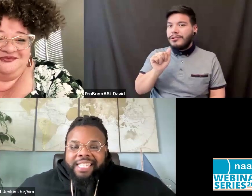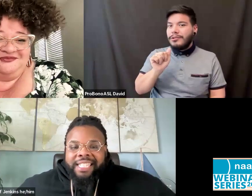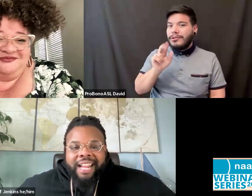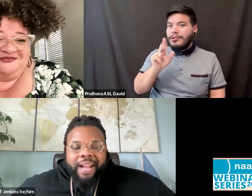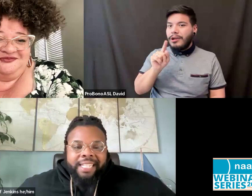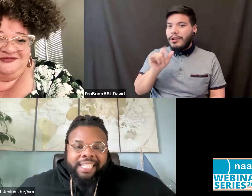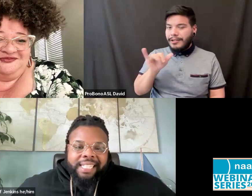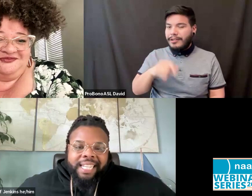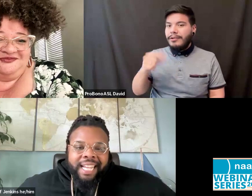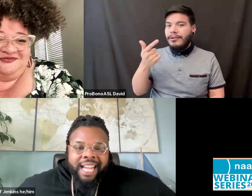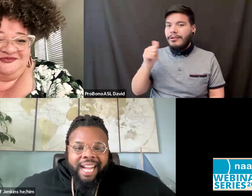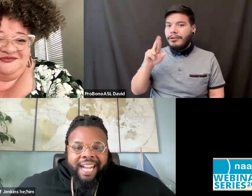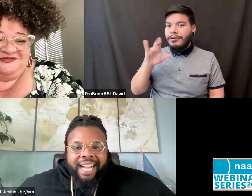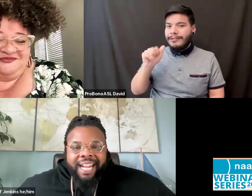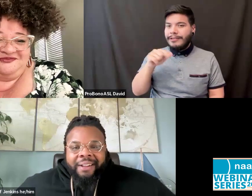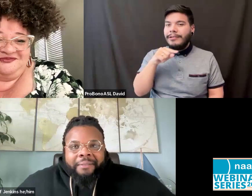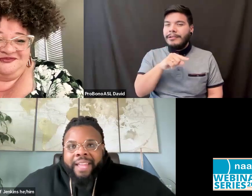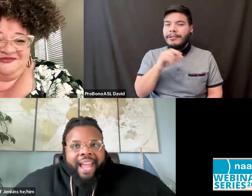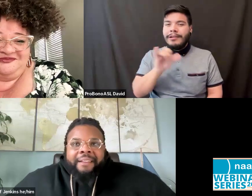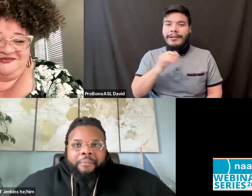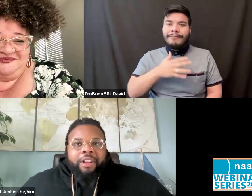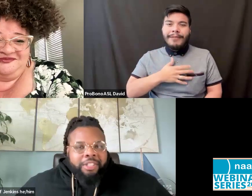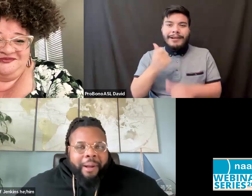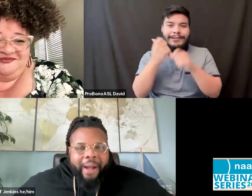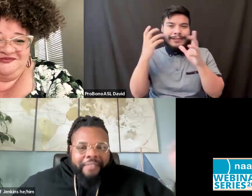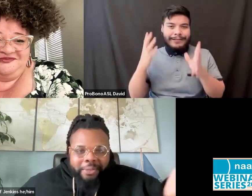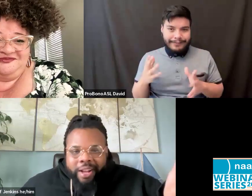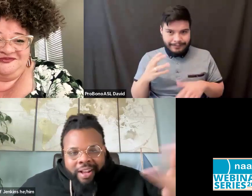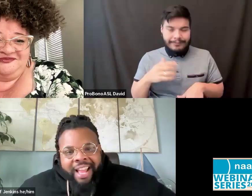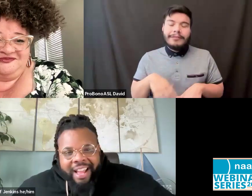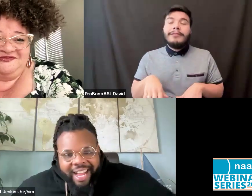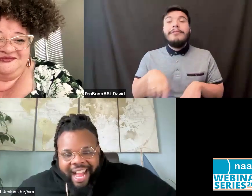She's like my assistant and also my wife as well.